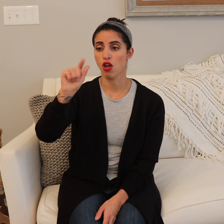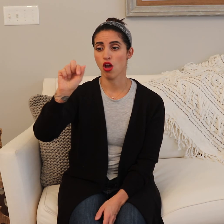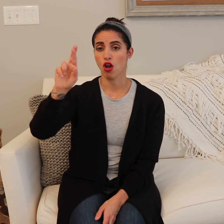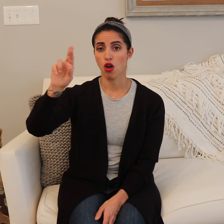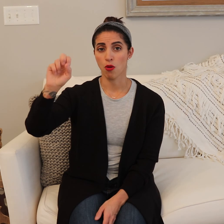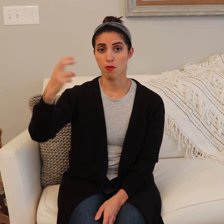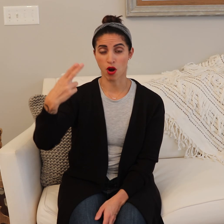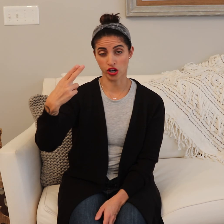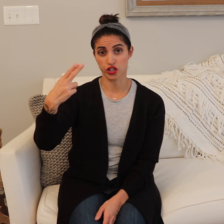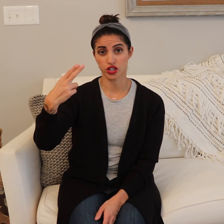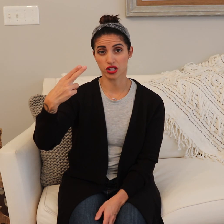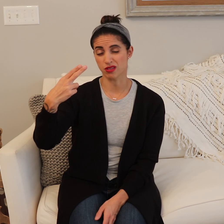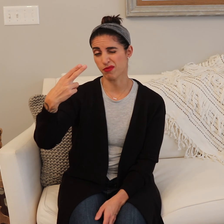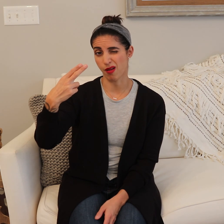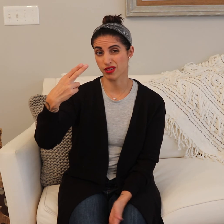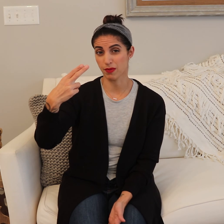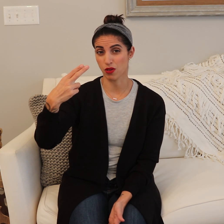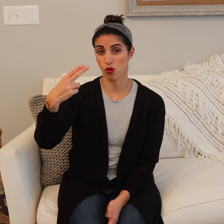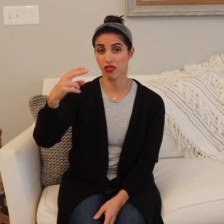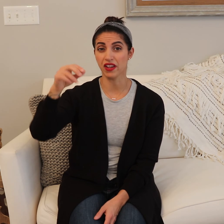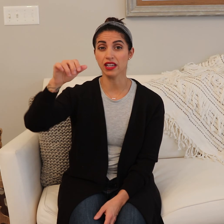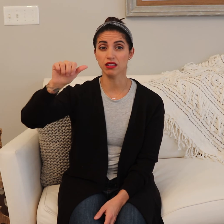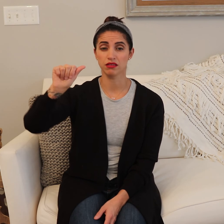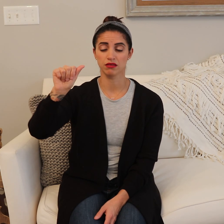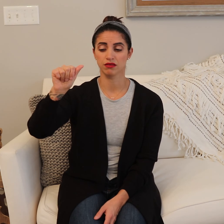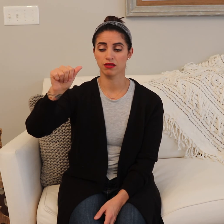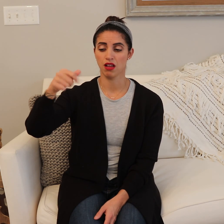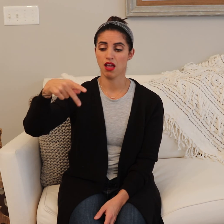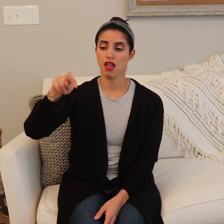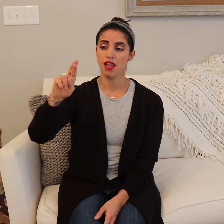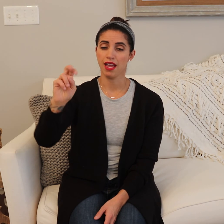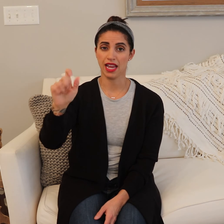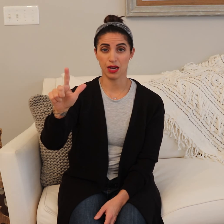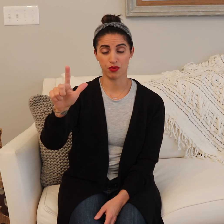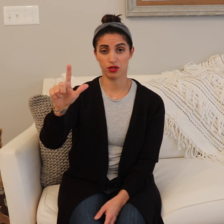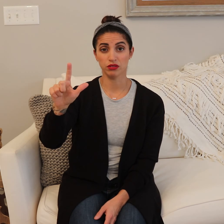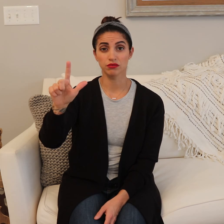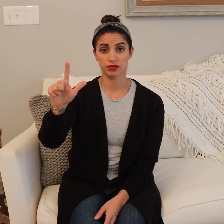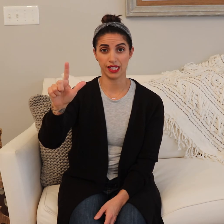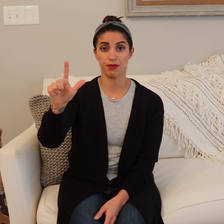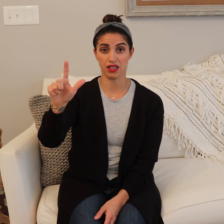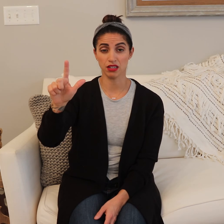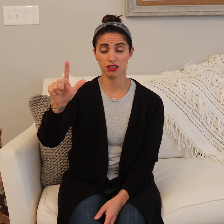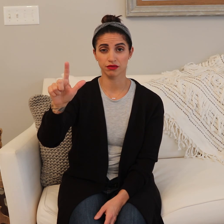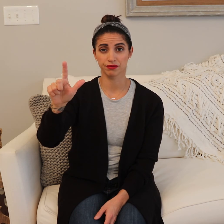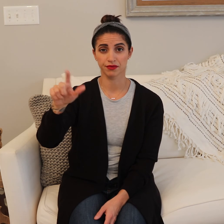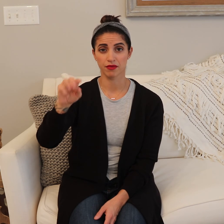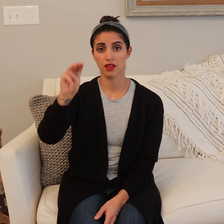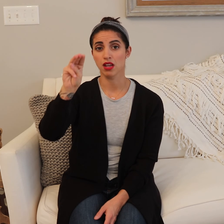March You're gonna probably spell the whole thing April - same thing